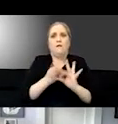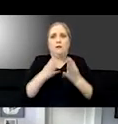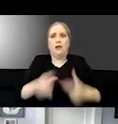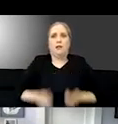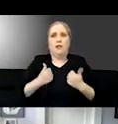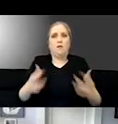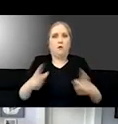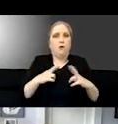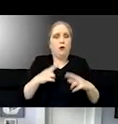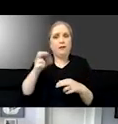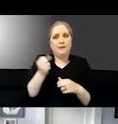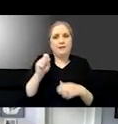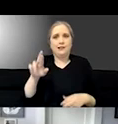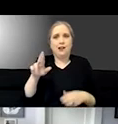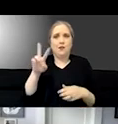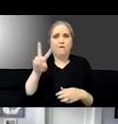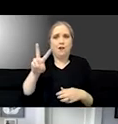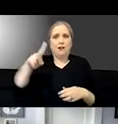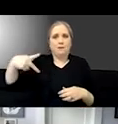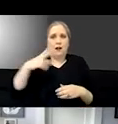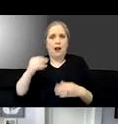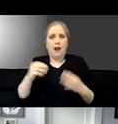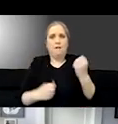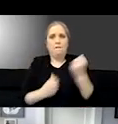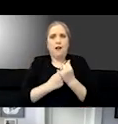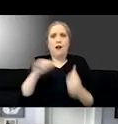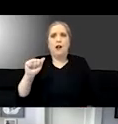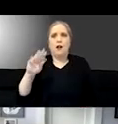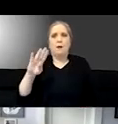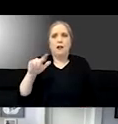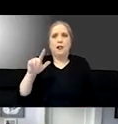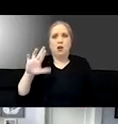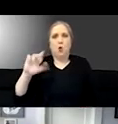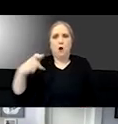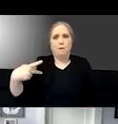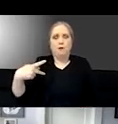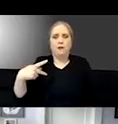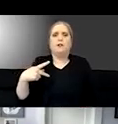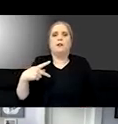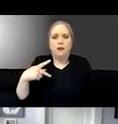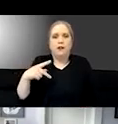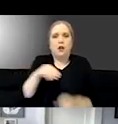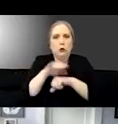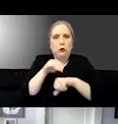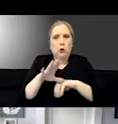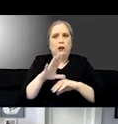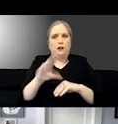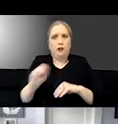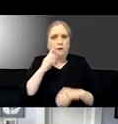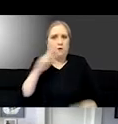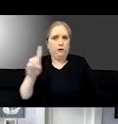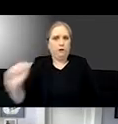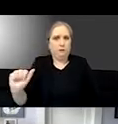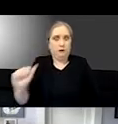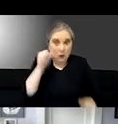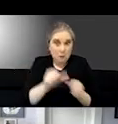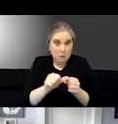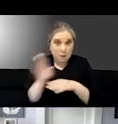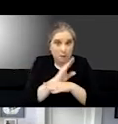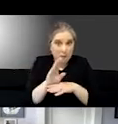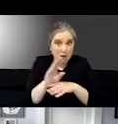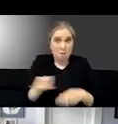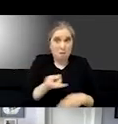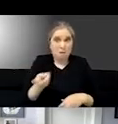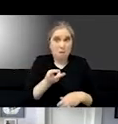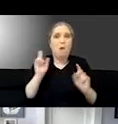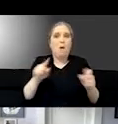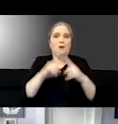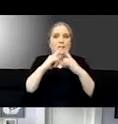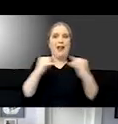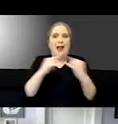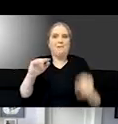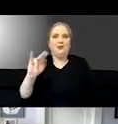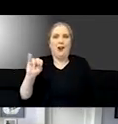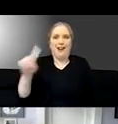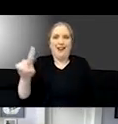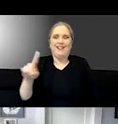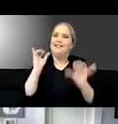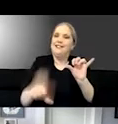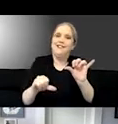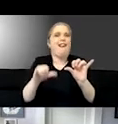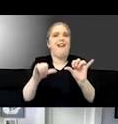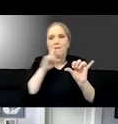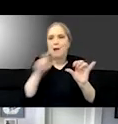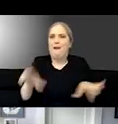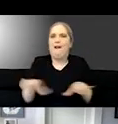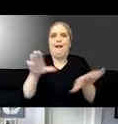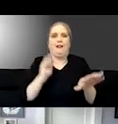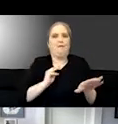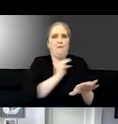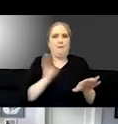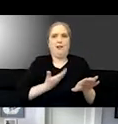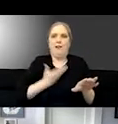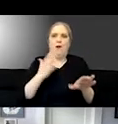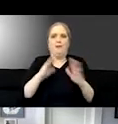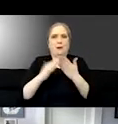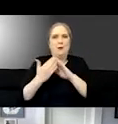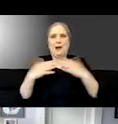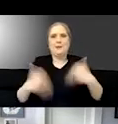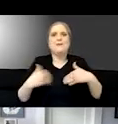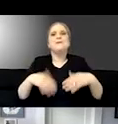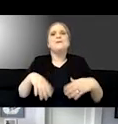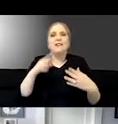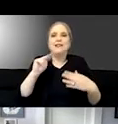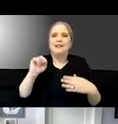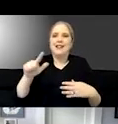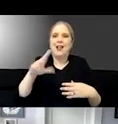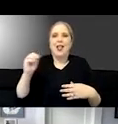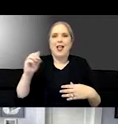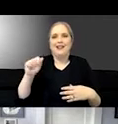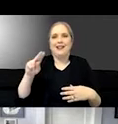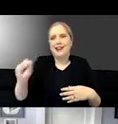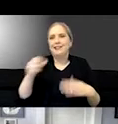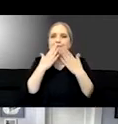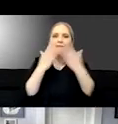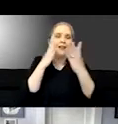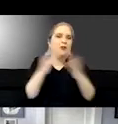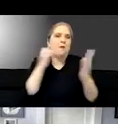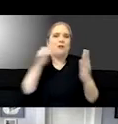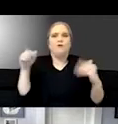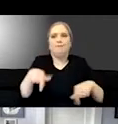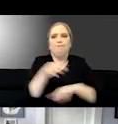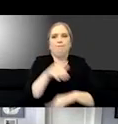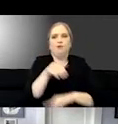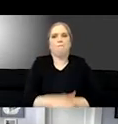Neil and Denise, thank you so much for being here with us tonight.